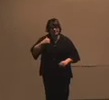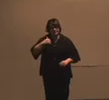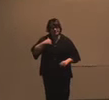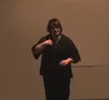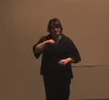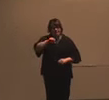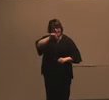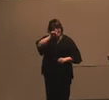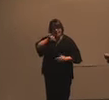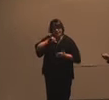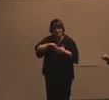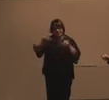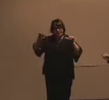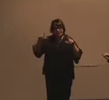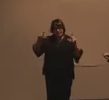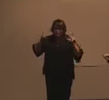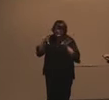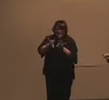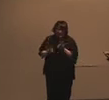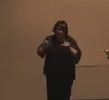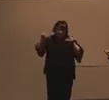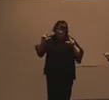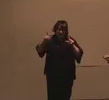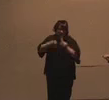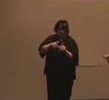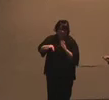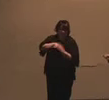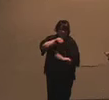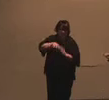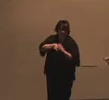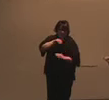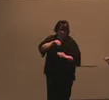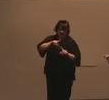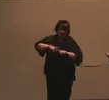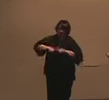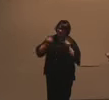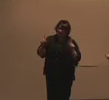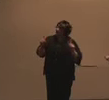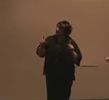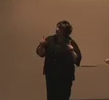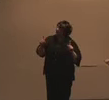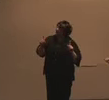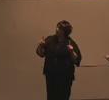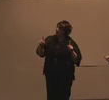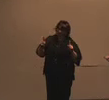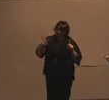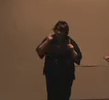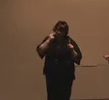a photo from outside, but reflecting the trees outside